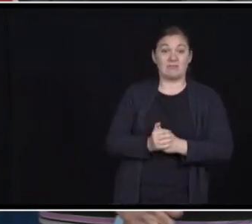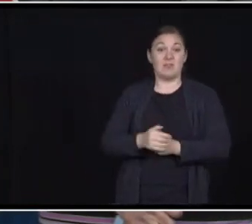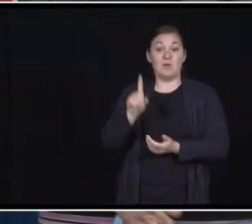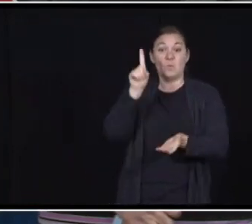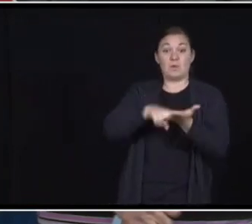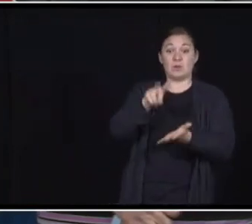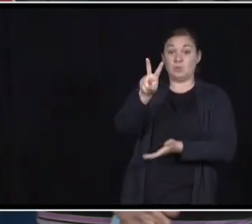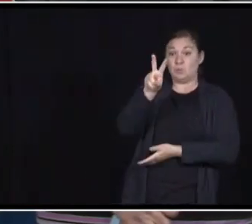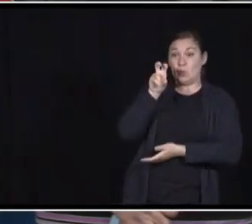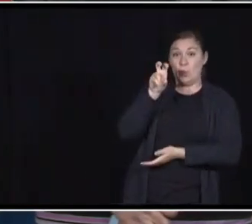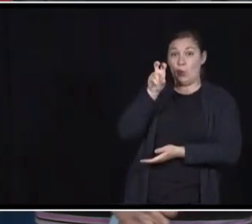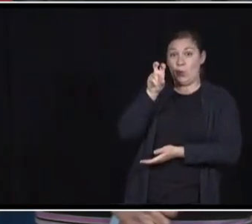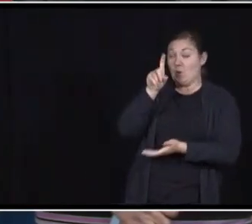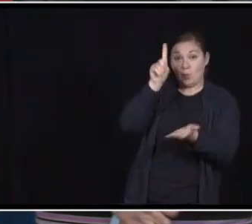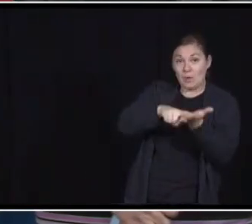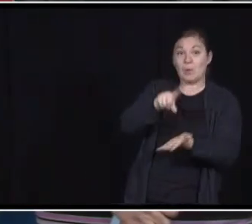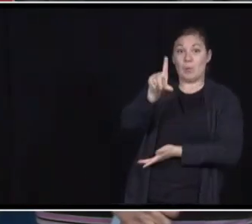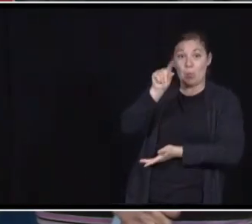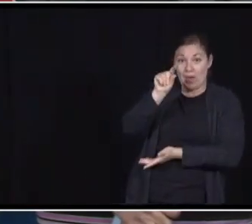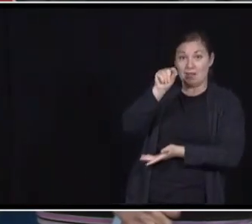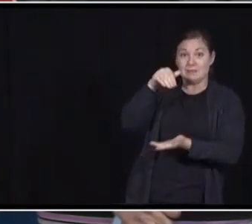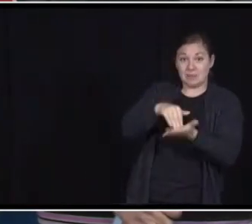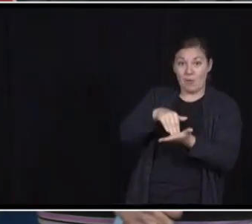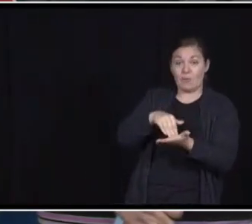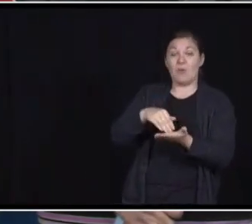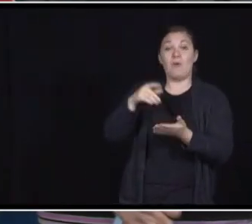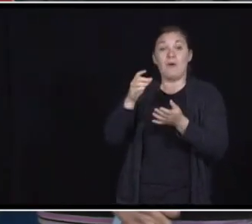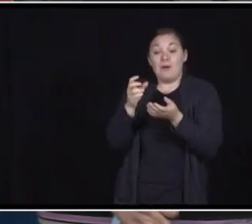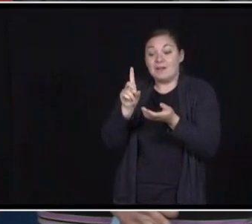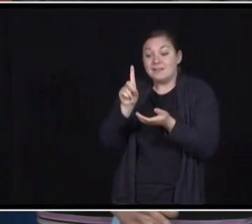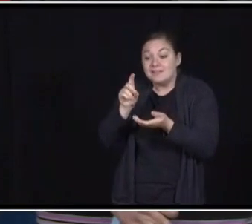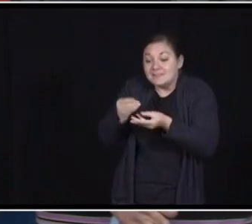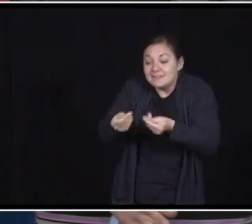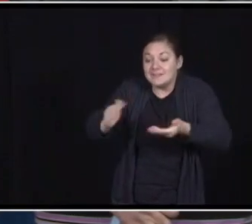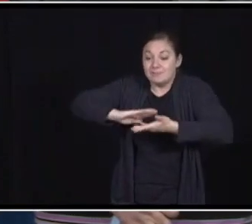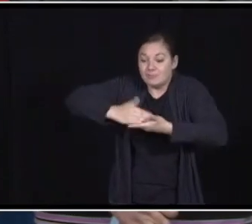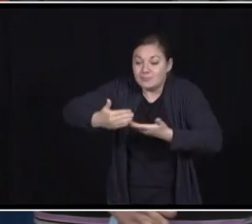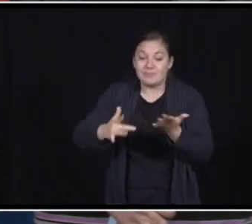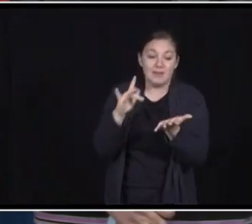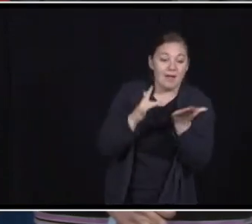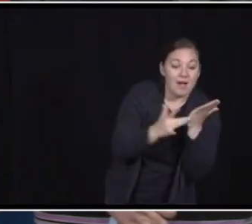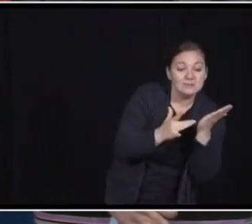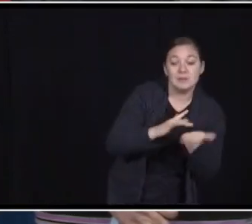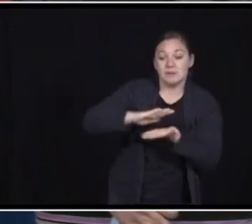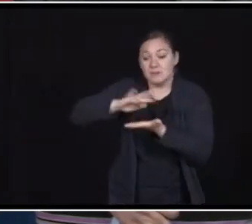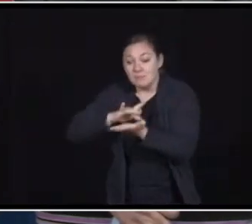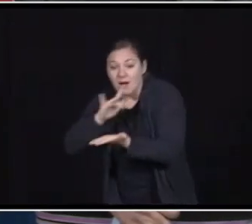Over 370 new ECE's. Over 600 new nurses, over 1100 new custodians in our schools.